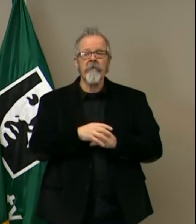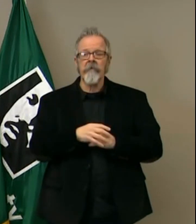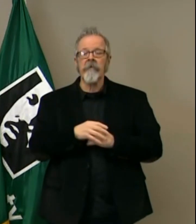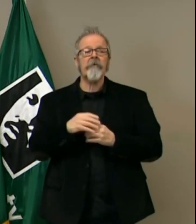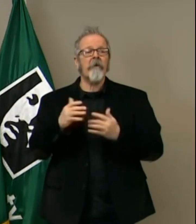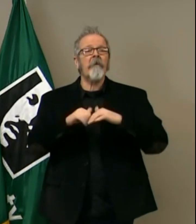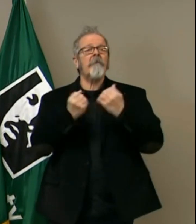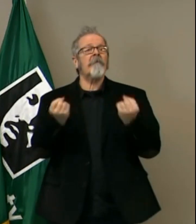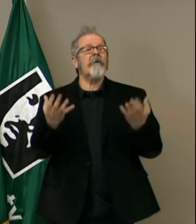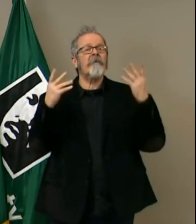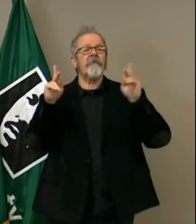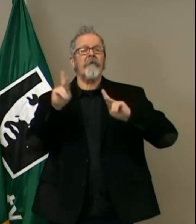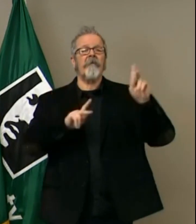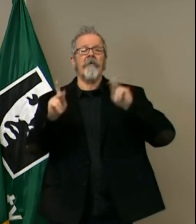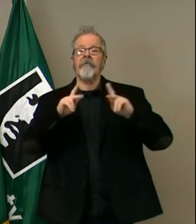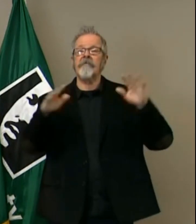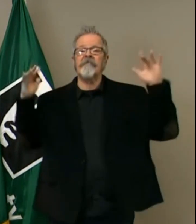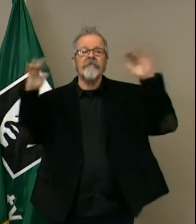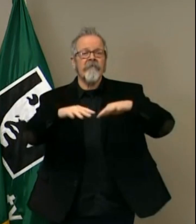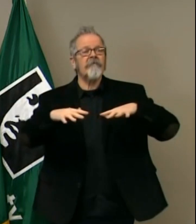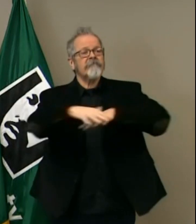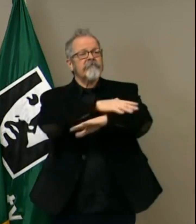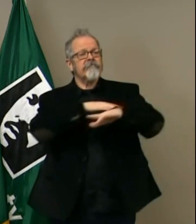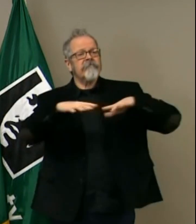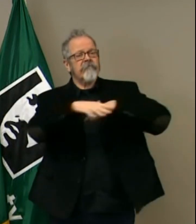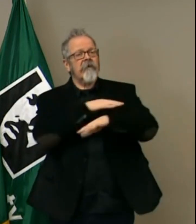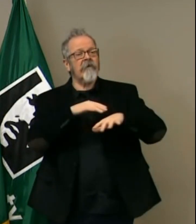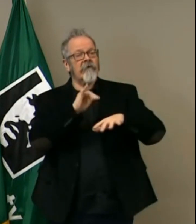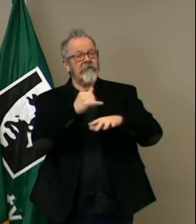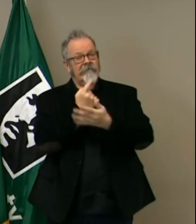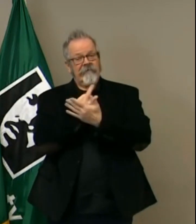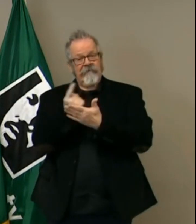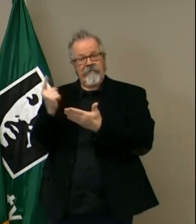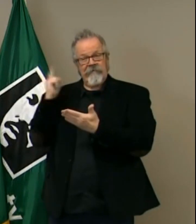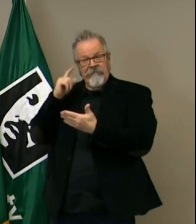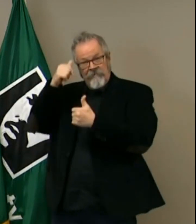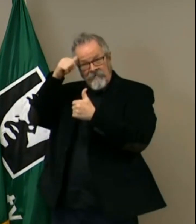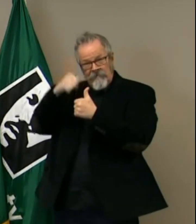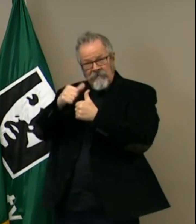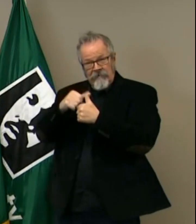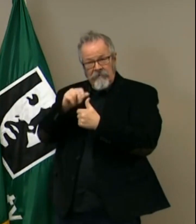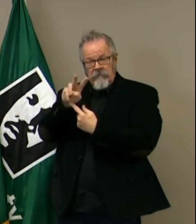organization private or public if you're thinking about having a group with 49